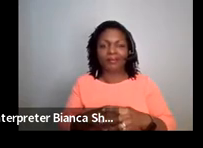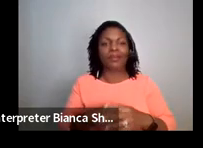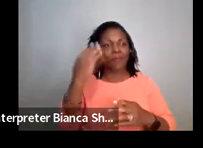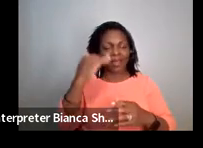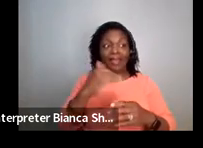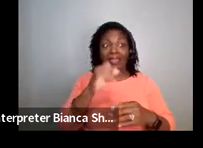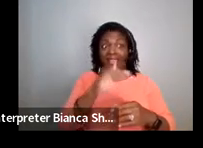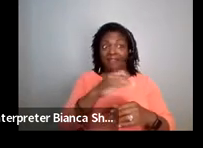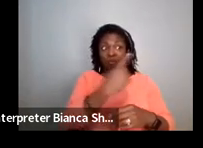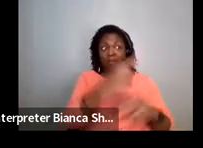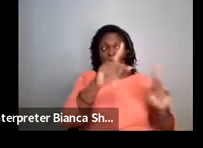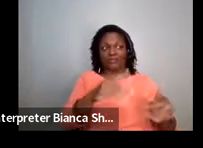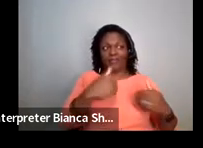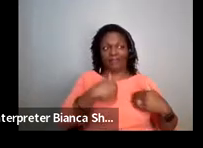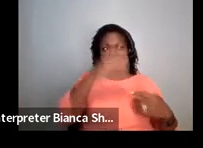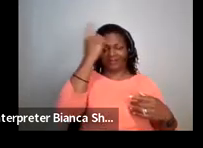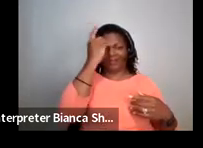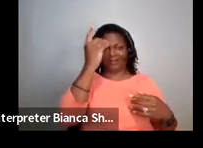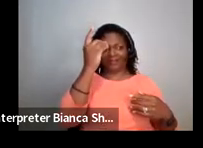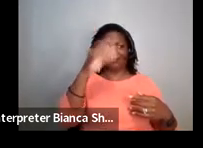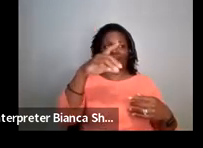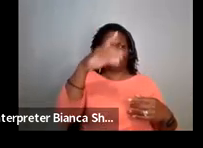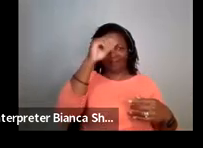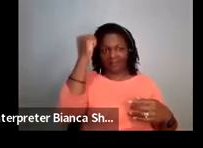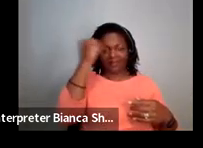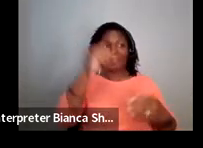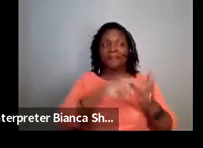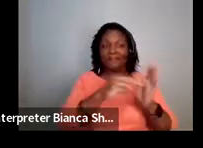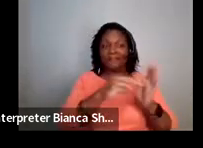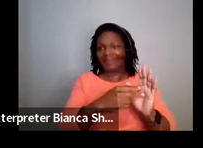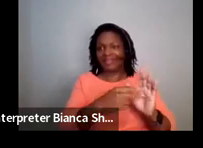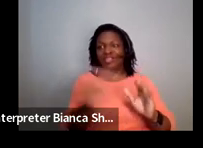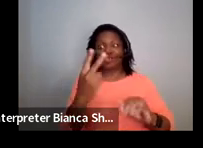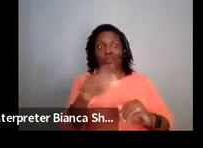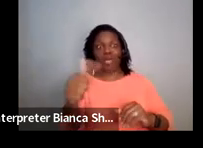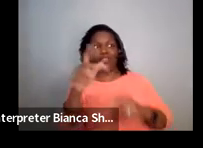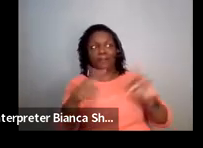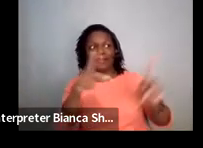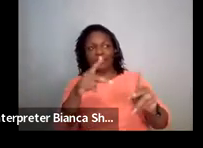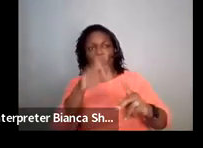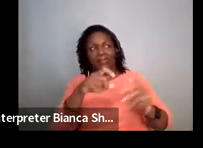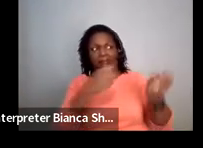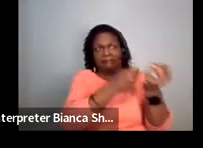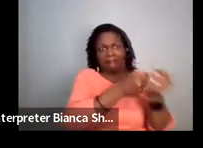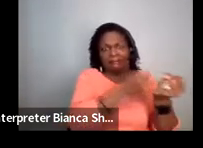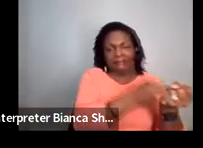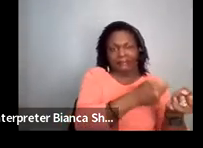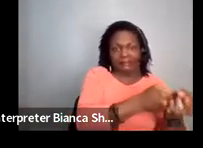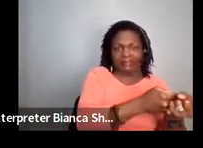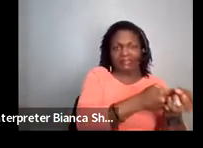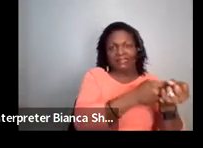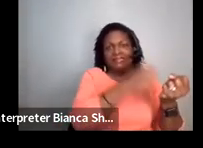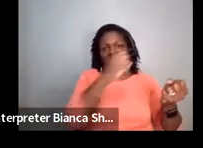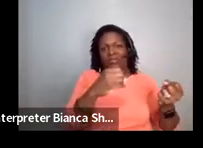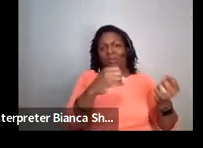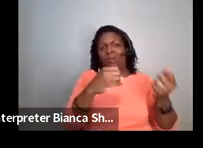Okay. So 204,000 family caregivers bear this burden.